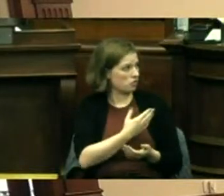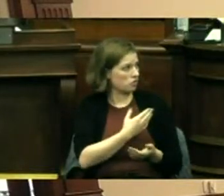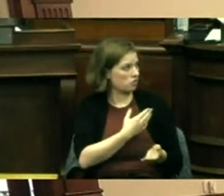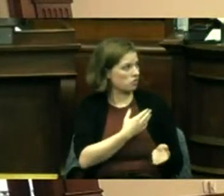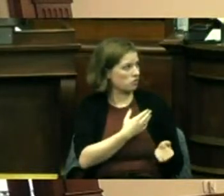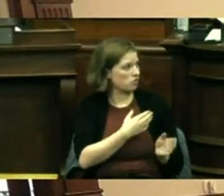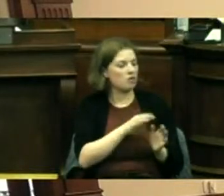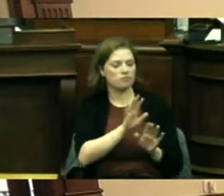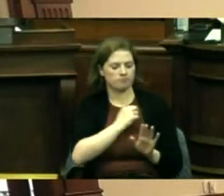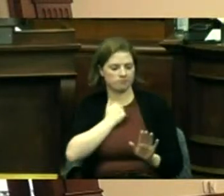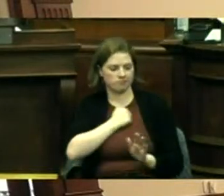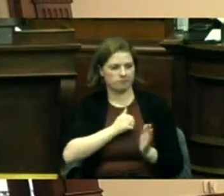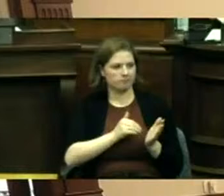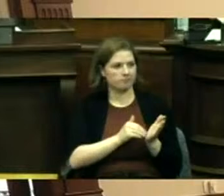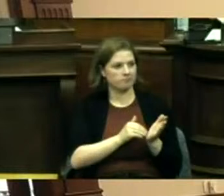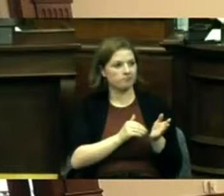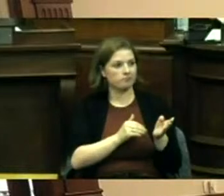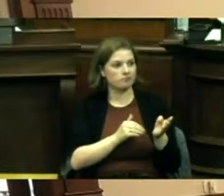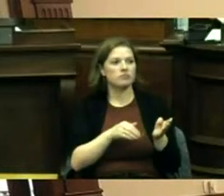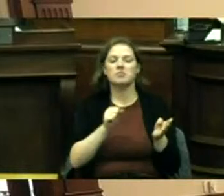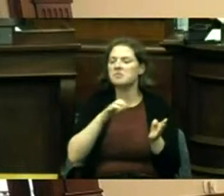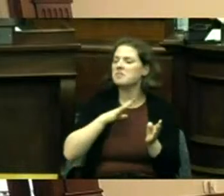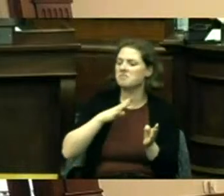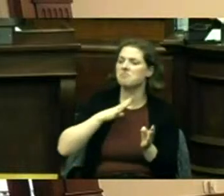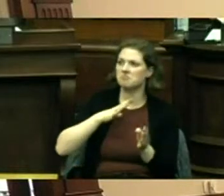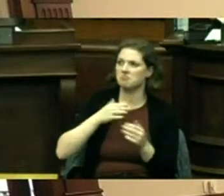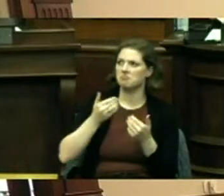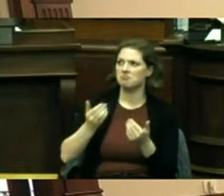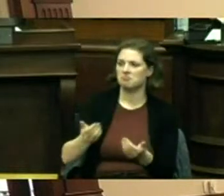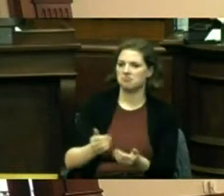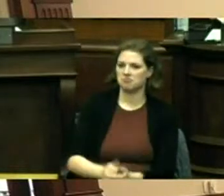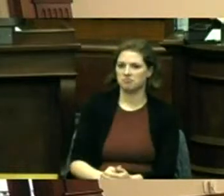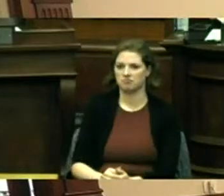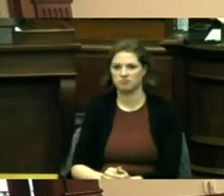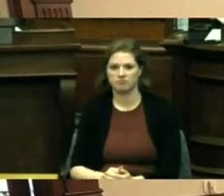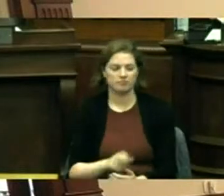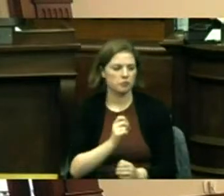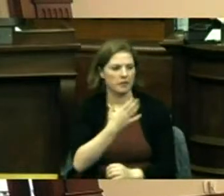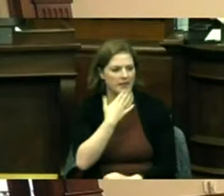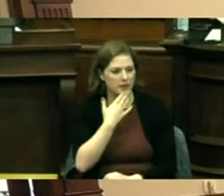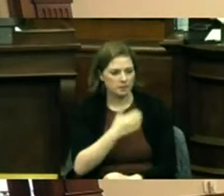be okay, doctor? Gruber. I mean,